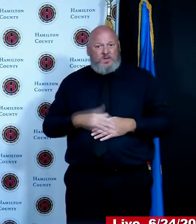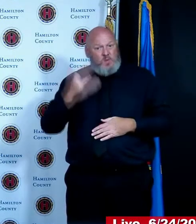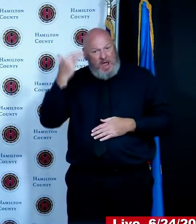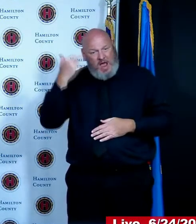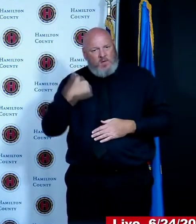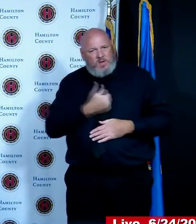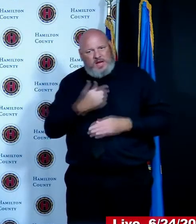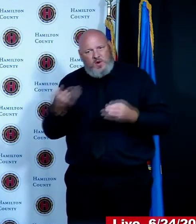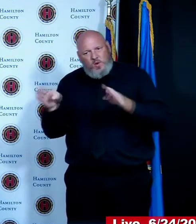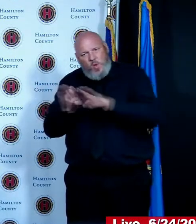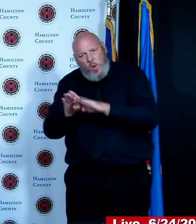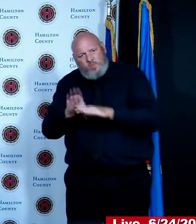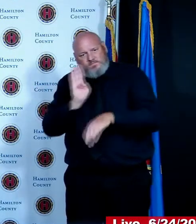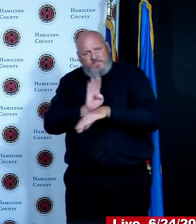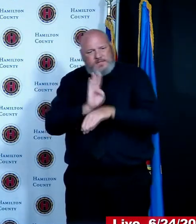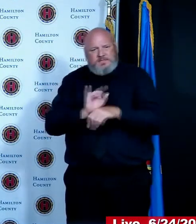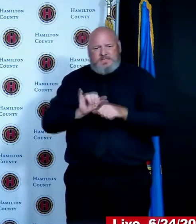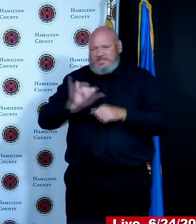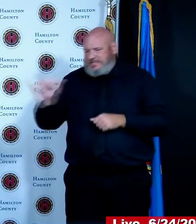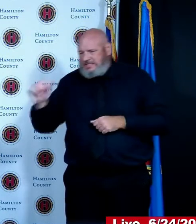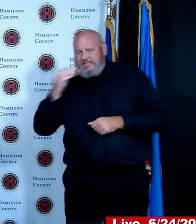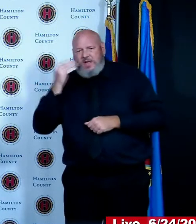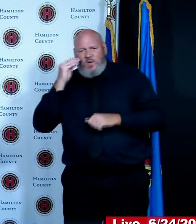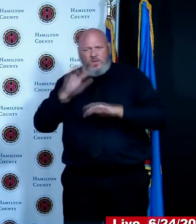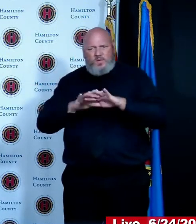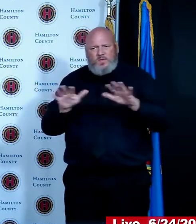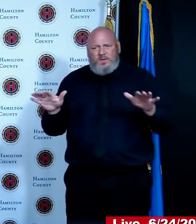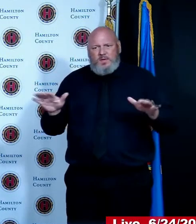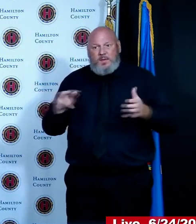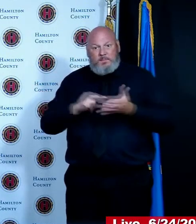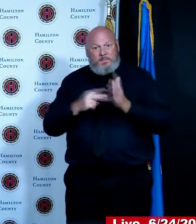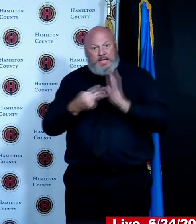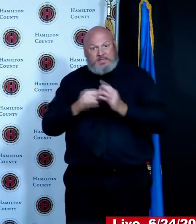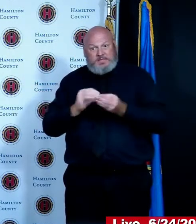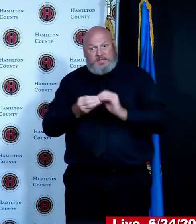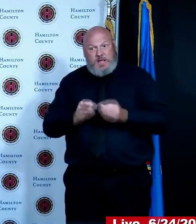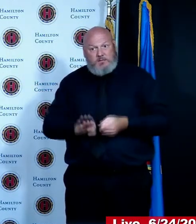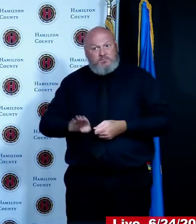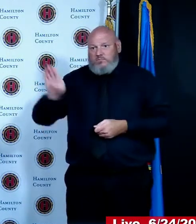conserve PPE we have practiced innovative ways we can safely reduce the